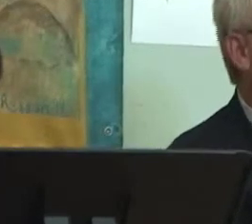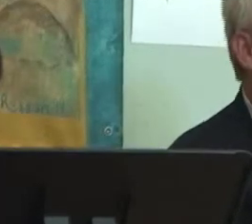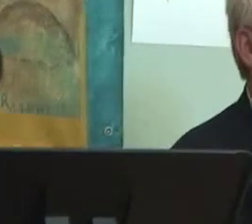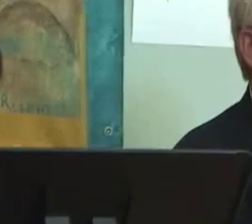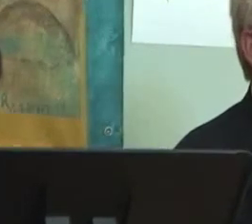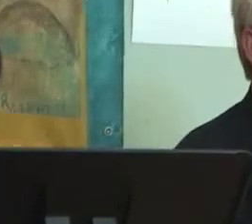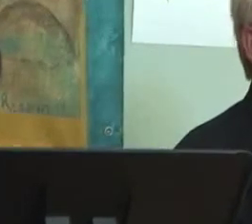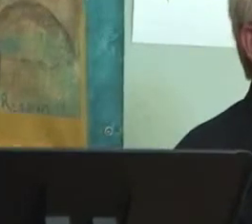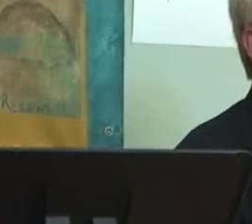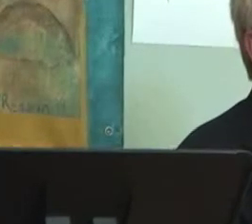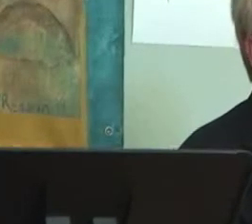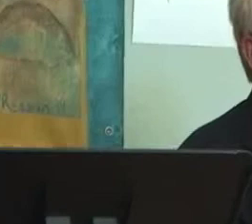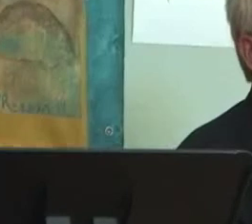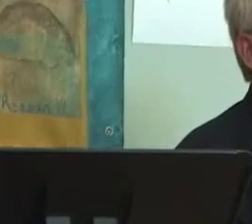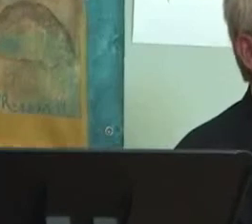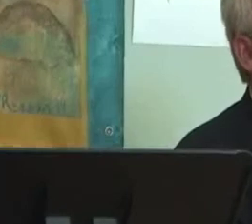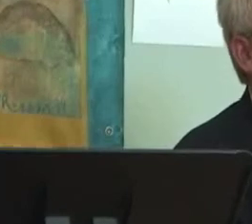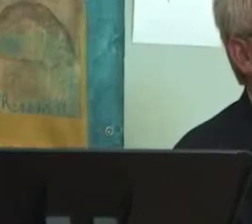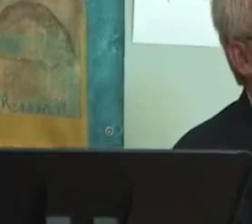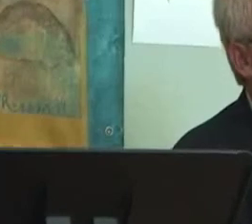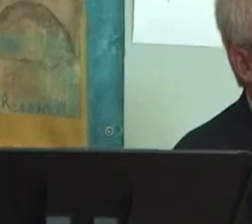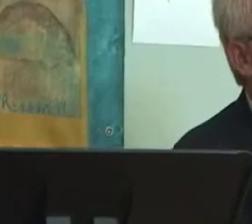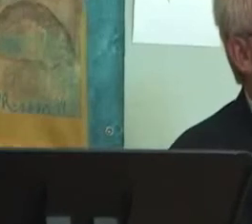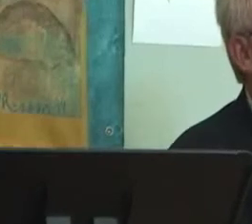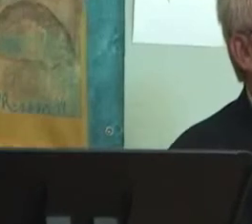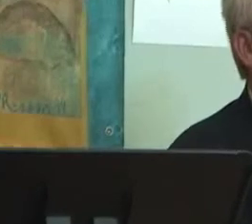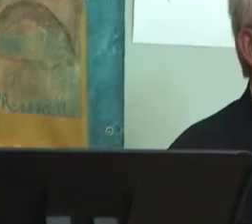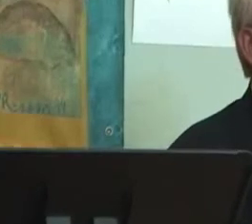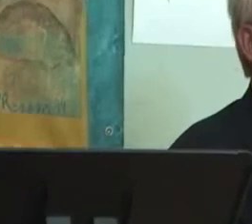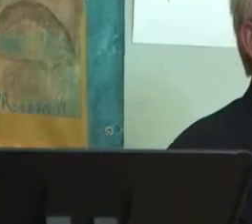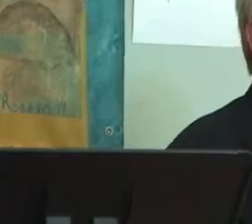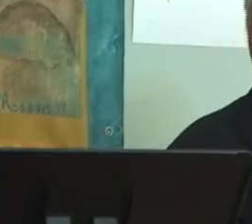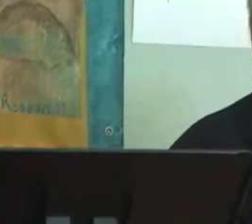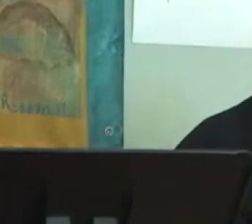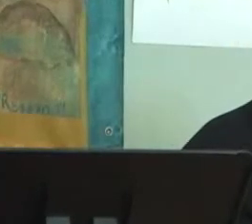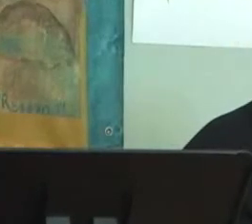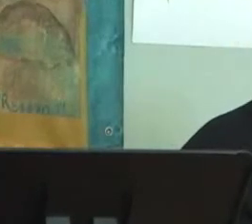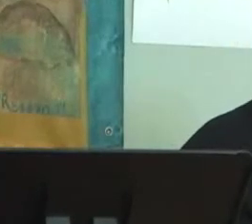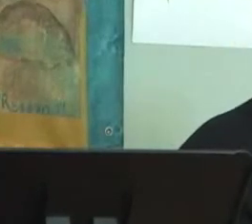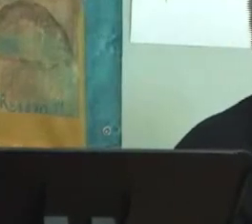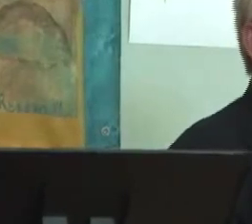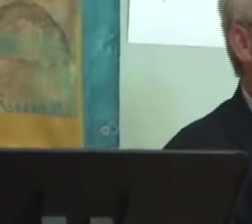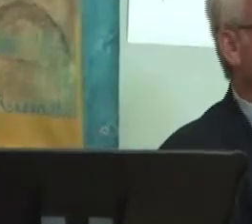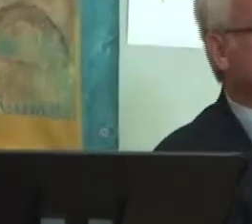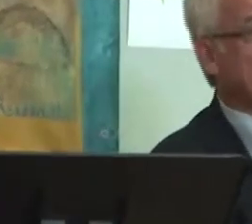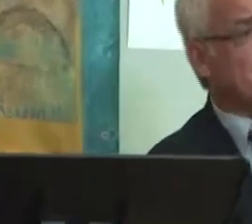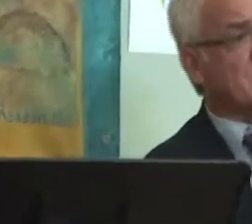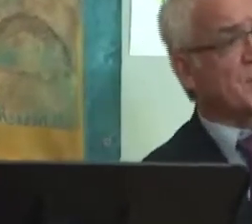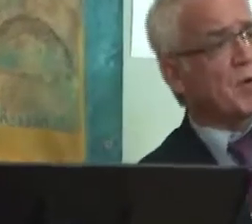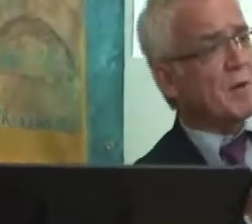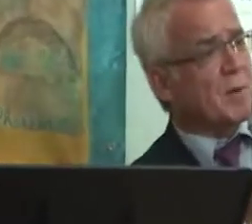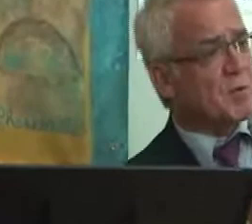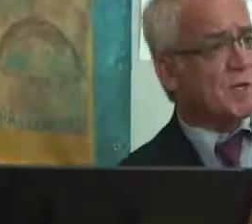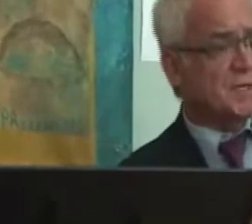so I'd like to learn more and see what we could do based on what is possible. Because I know, for example, some people come up to me and say,